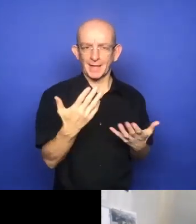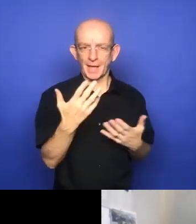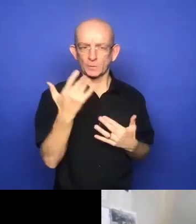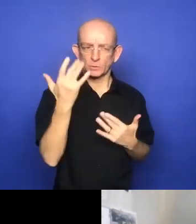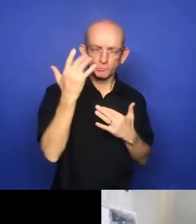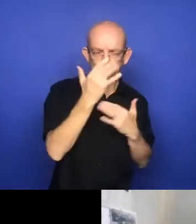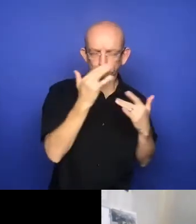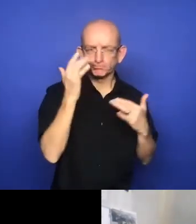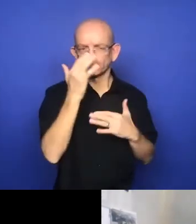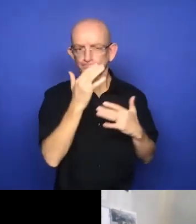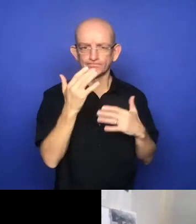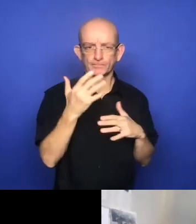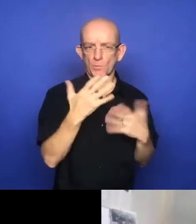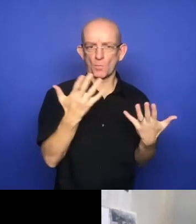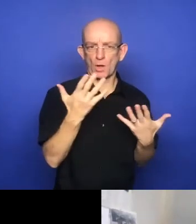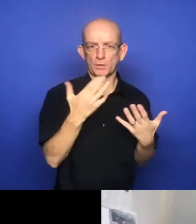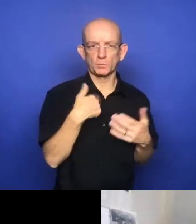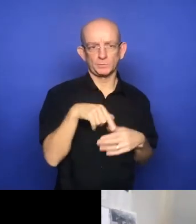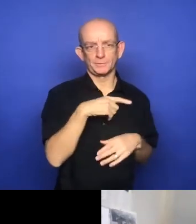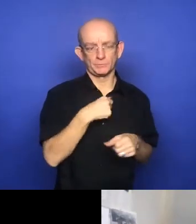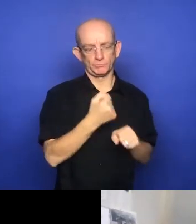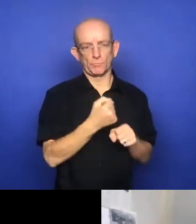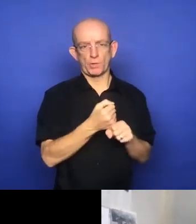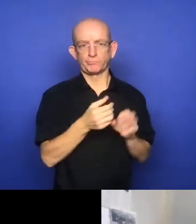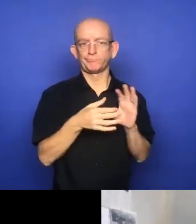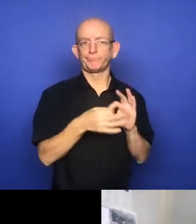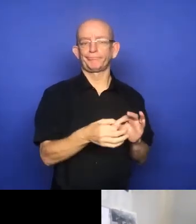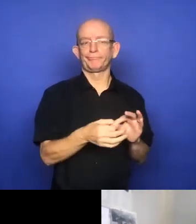now, and we will also be working with the